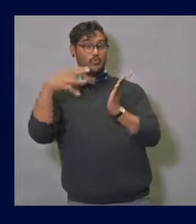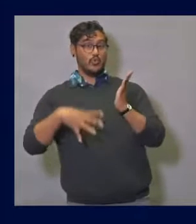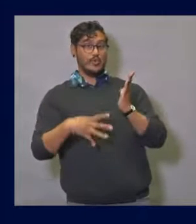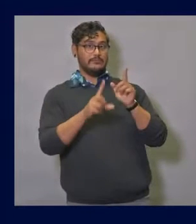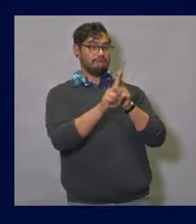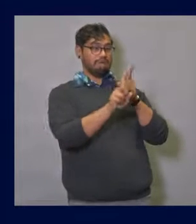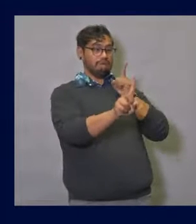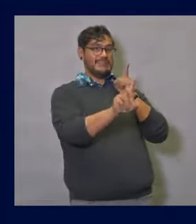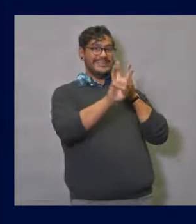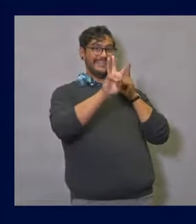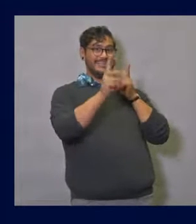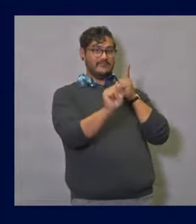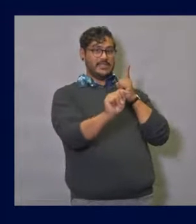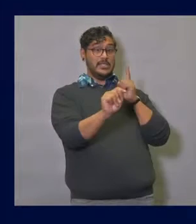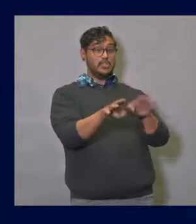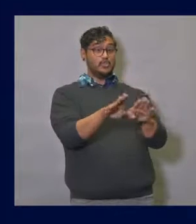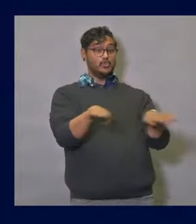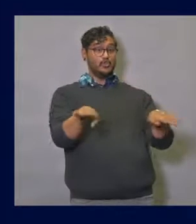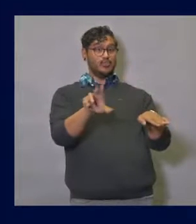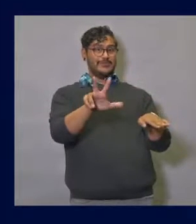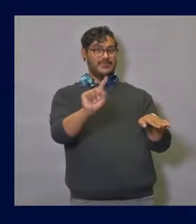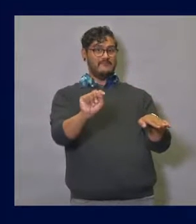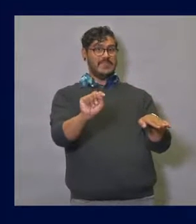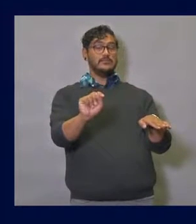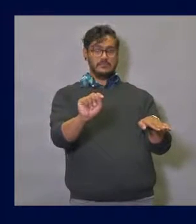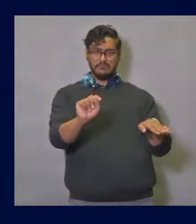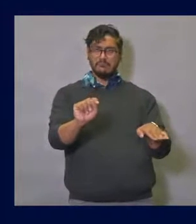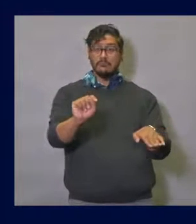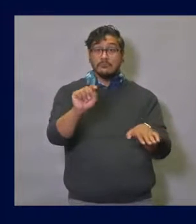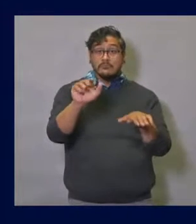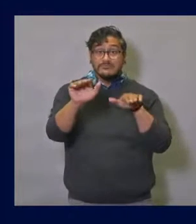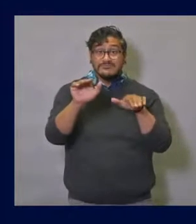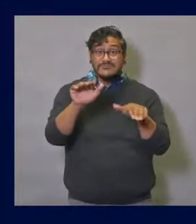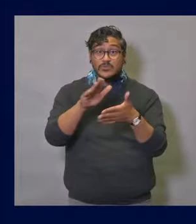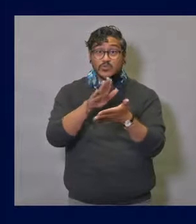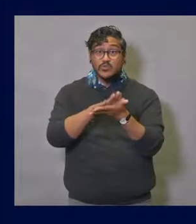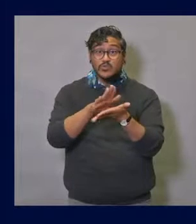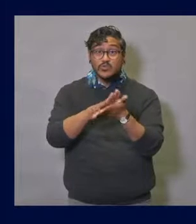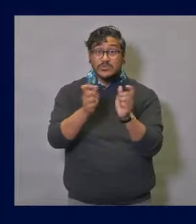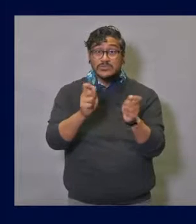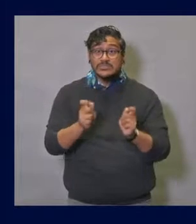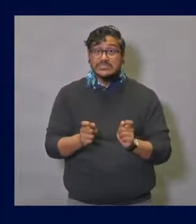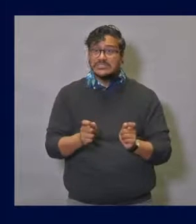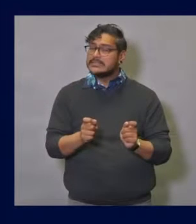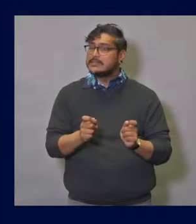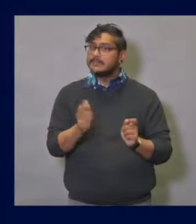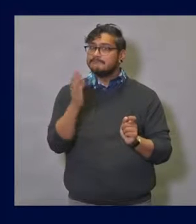WE ARE GOING TO JUST ASK THAT